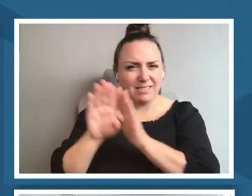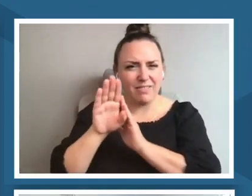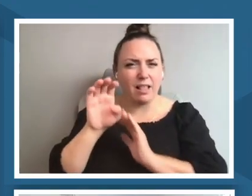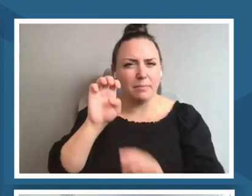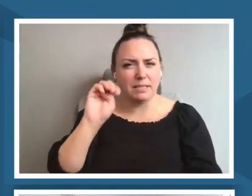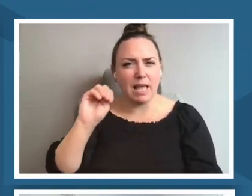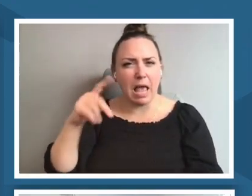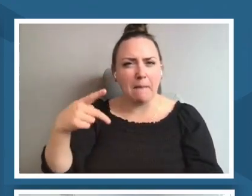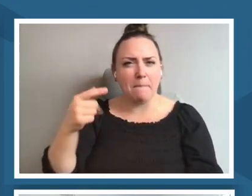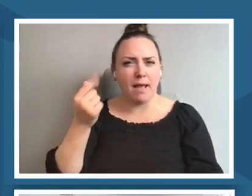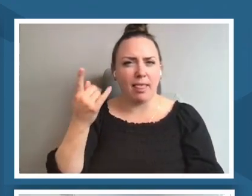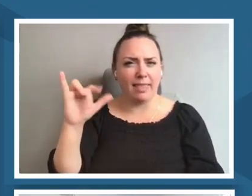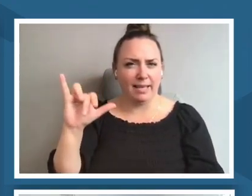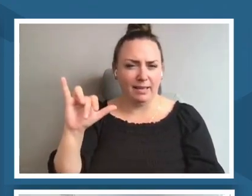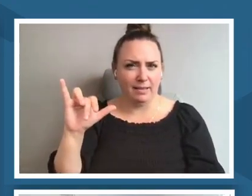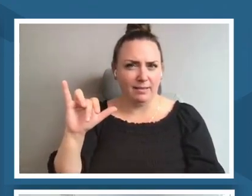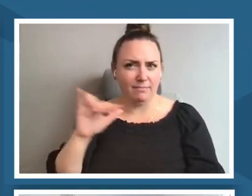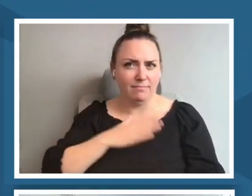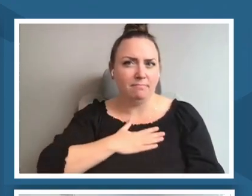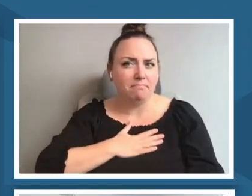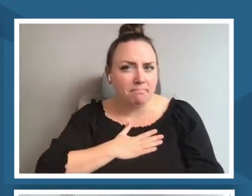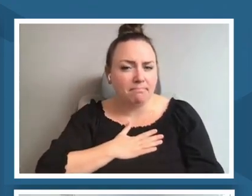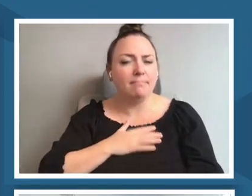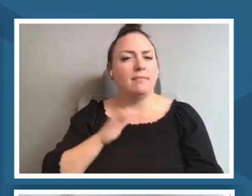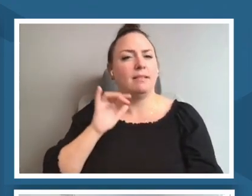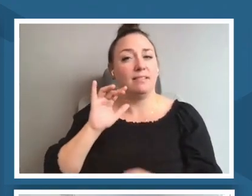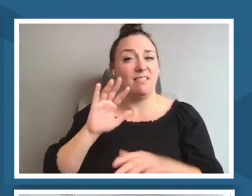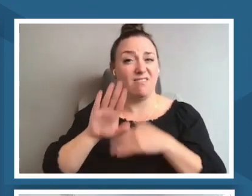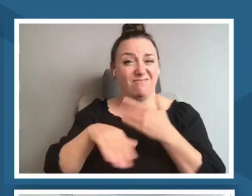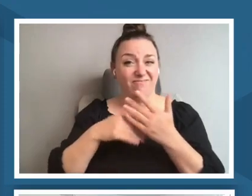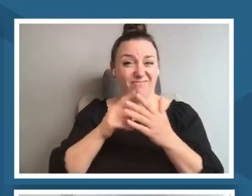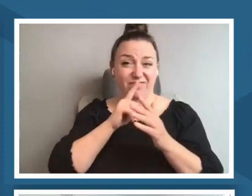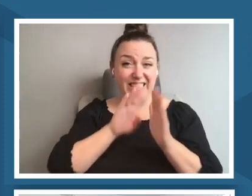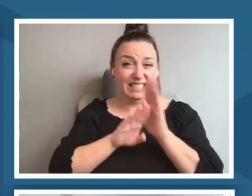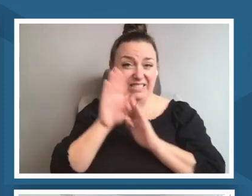fostered by slowing down